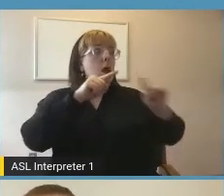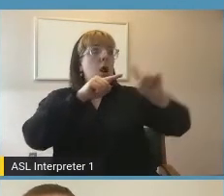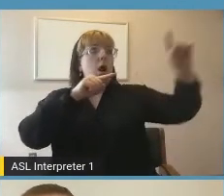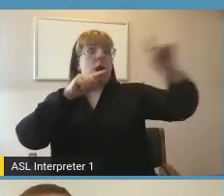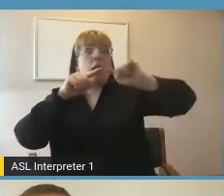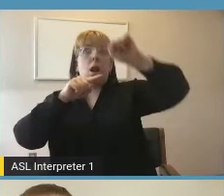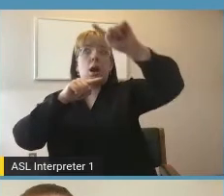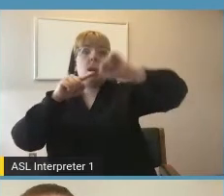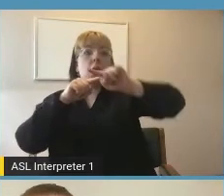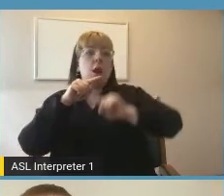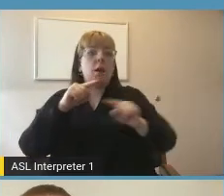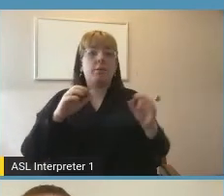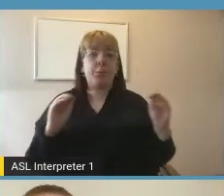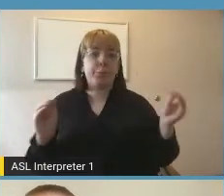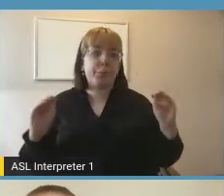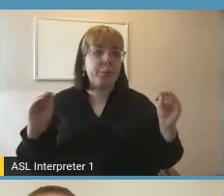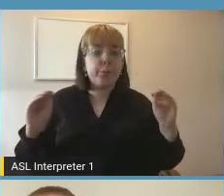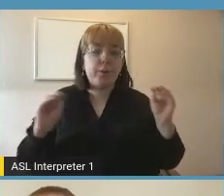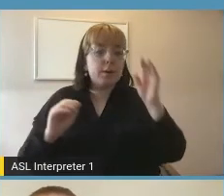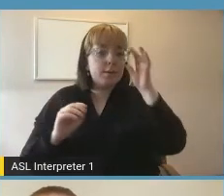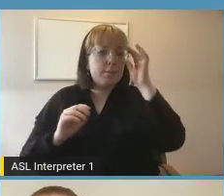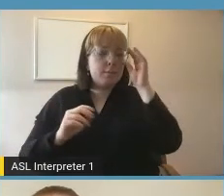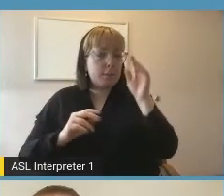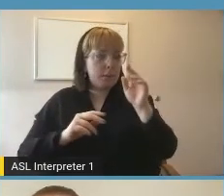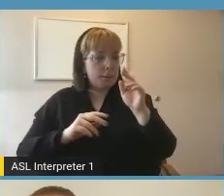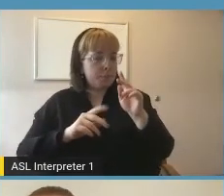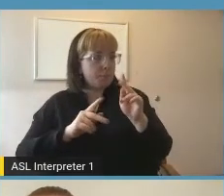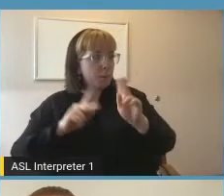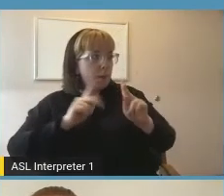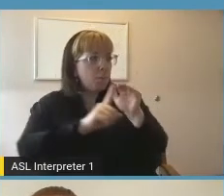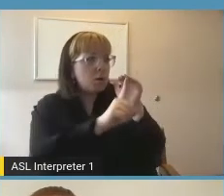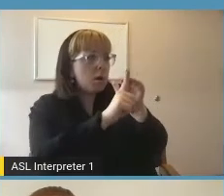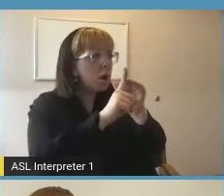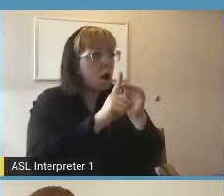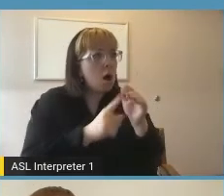here people kept asking him if he had some shark meat so he would just buy one and one